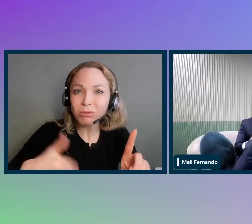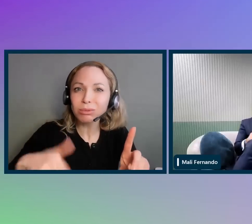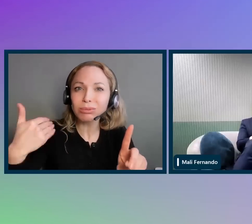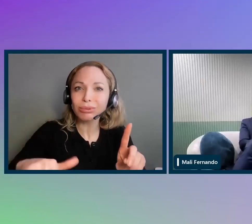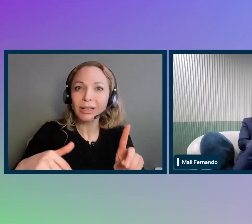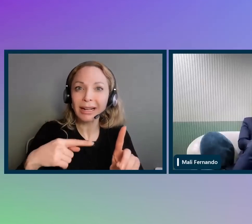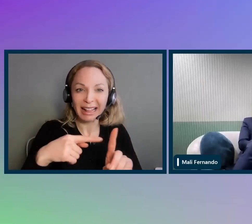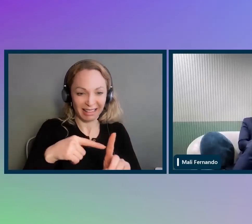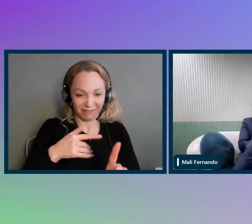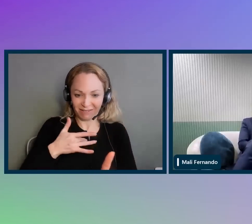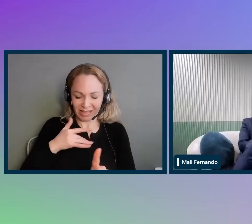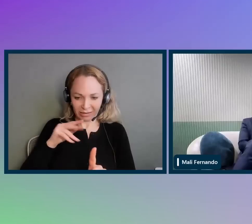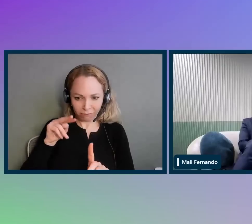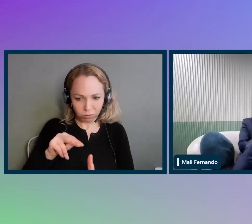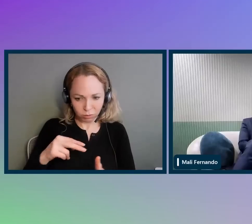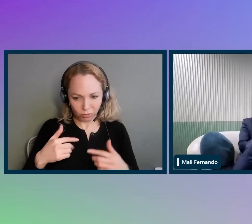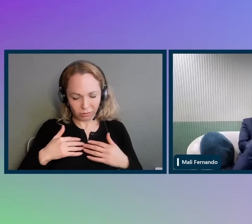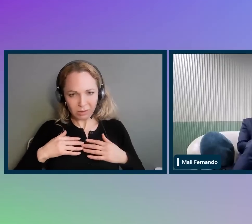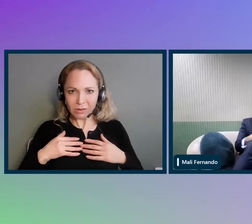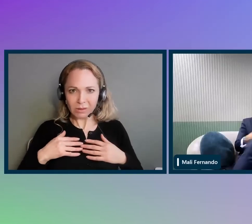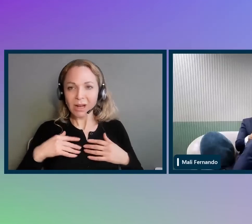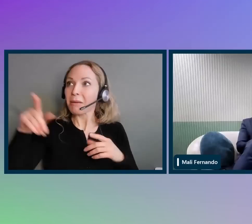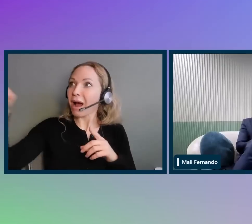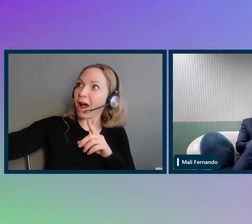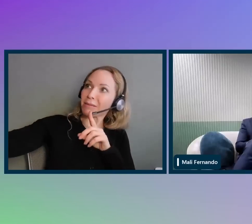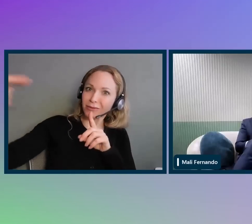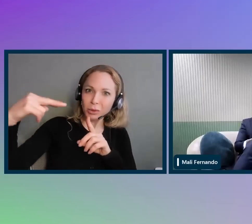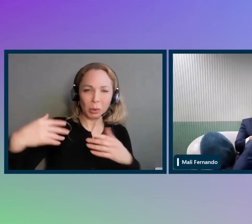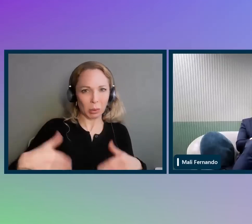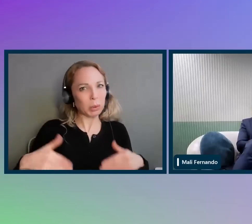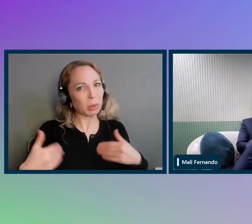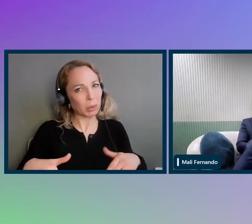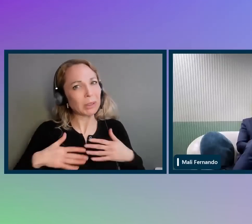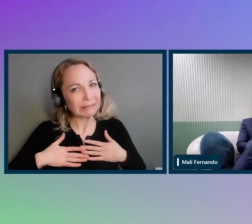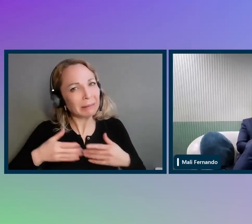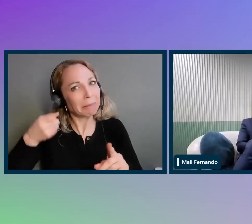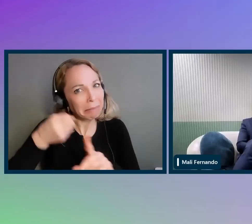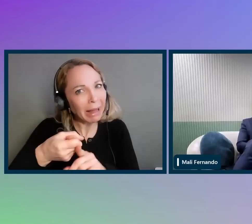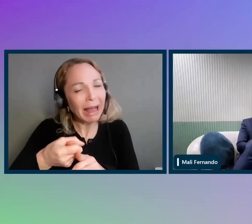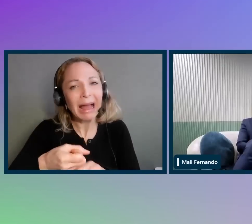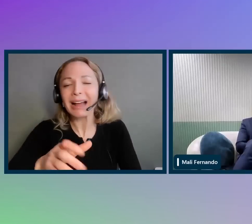so actually starting off by helping schools, headmasters, teachers get this right